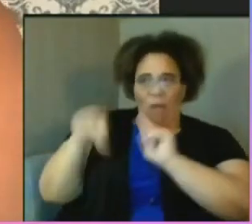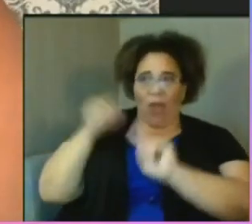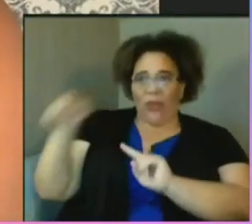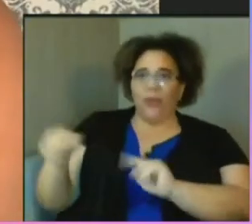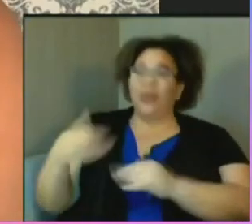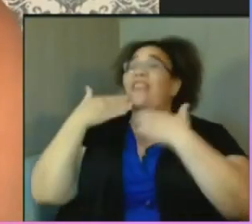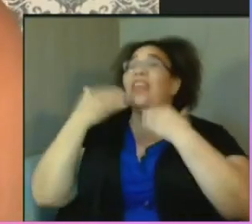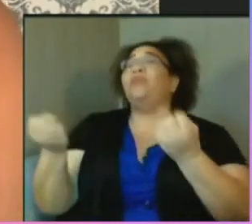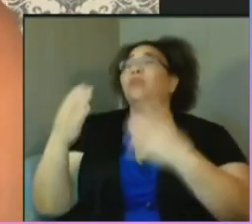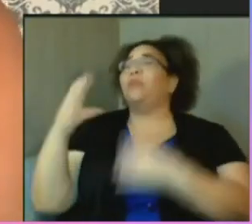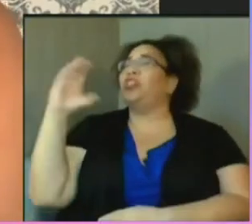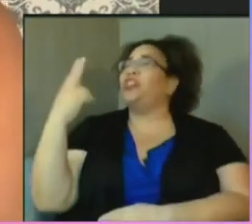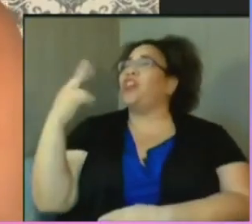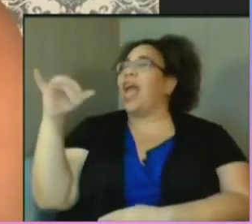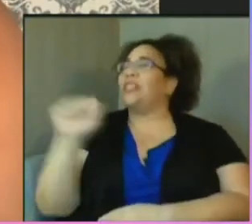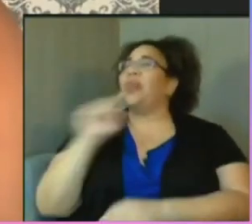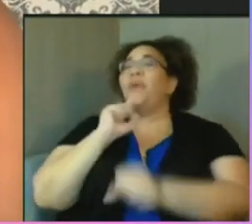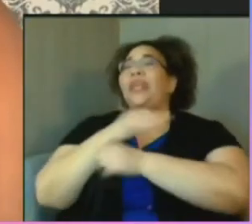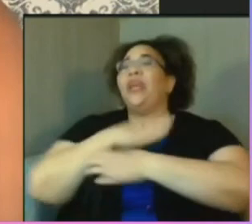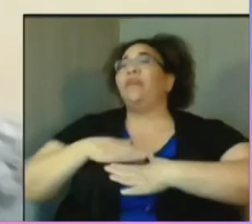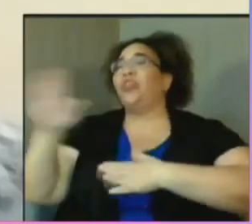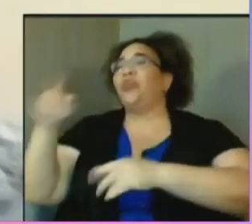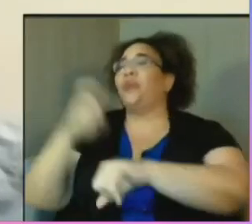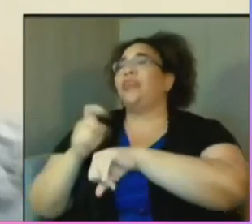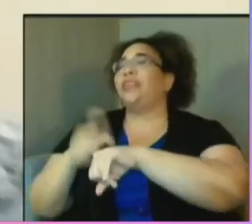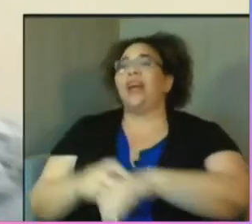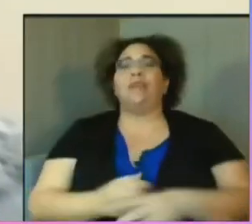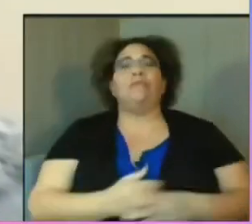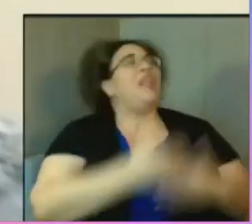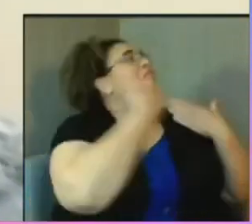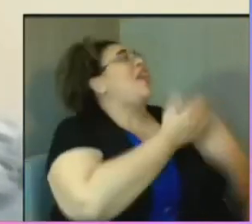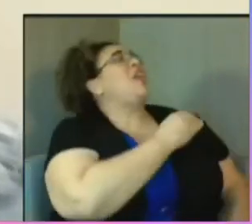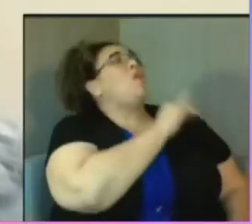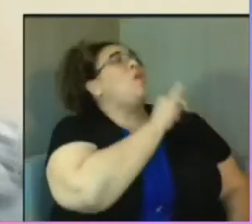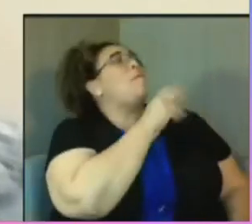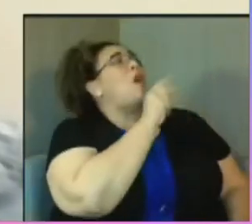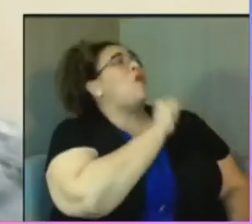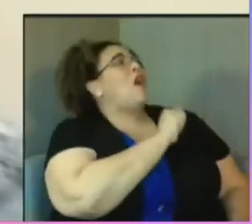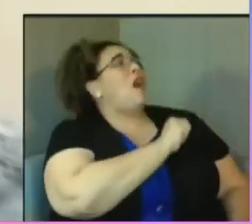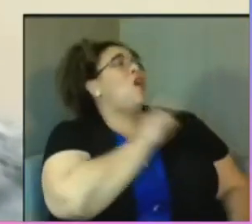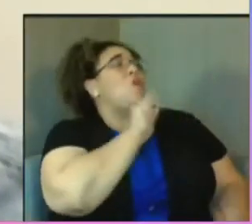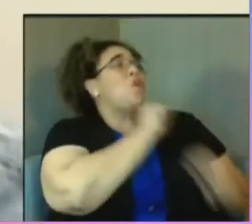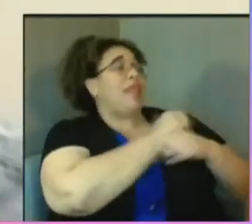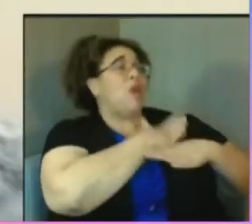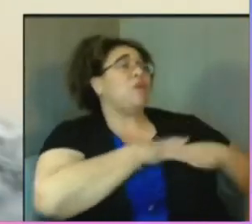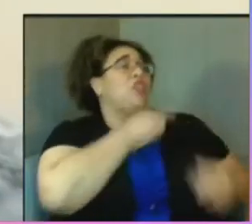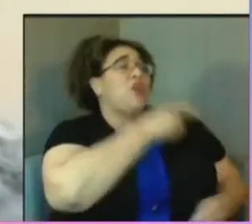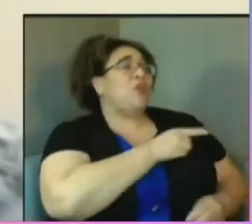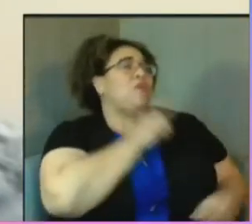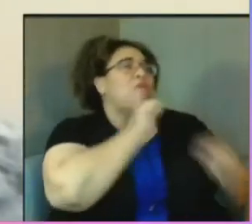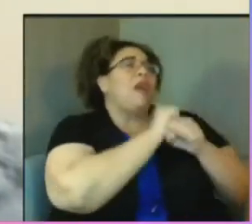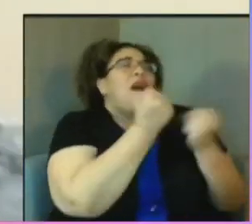and I really appreciate the time. Thank you Imara and I really appreciate you and I just love sharing space with you